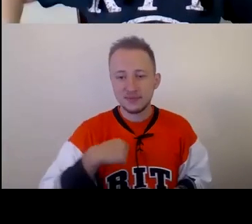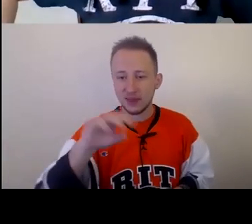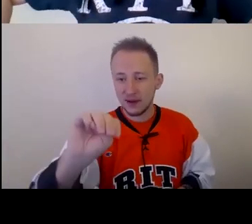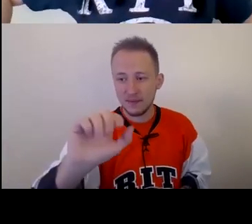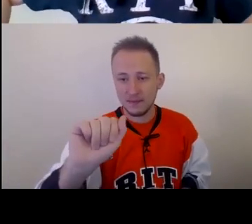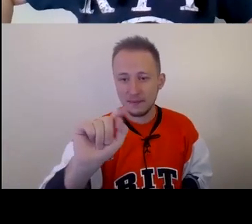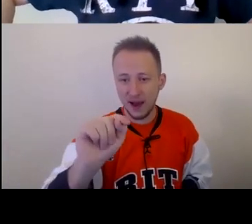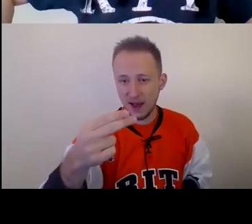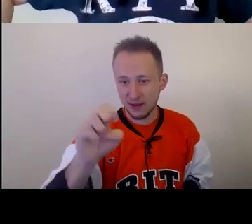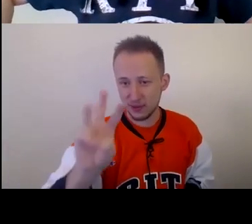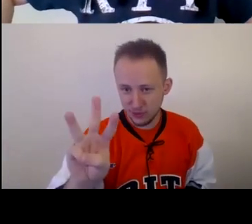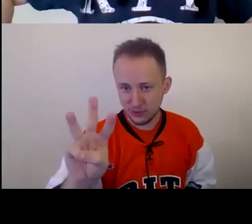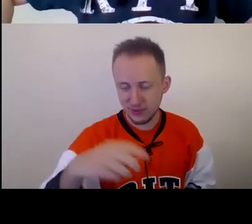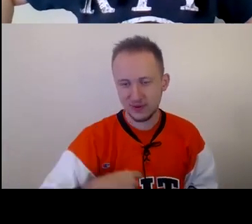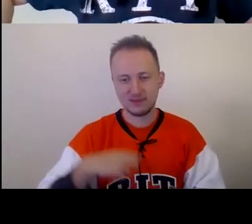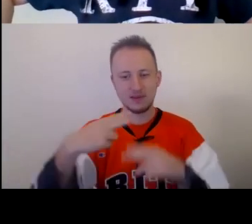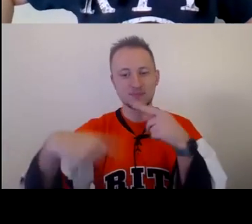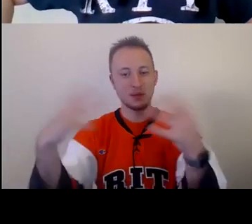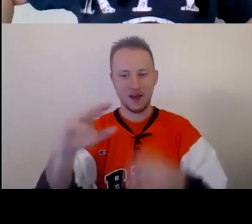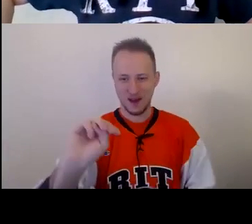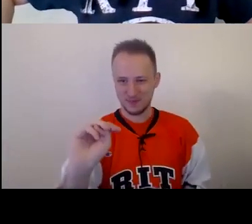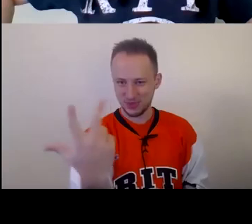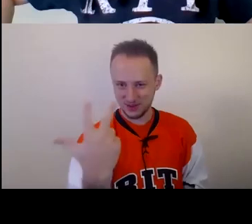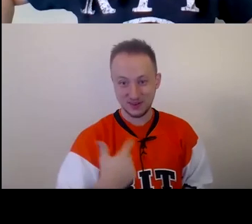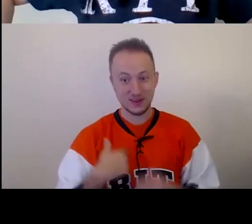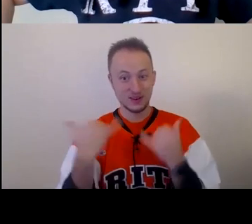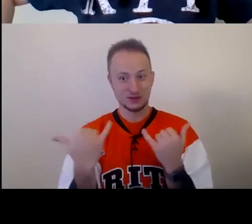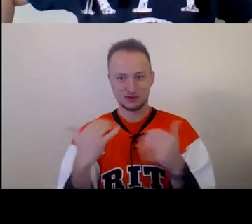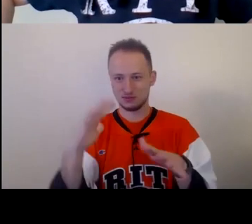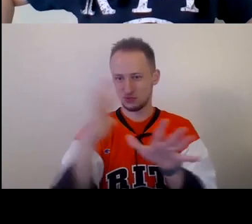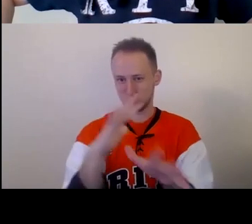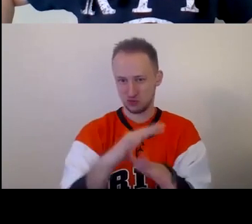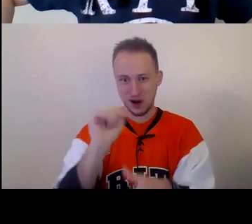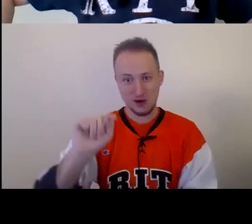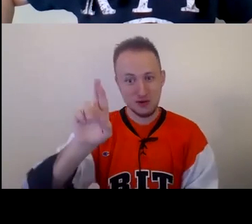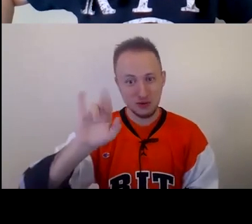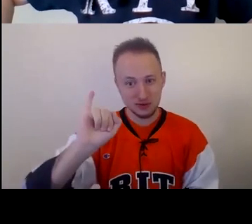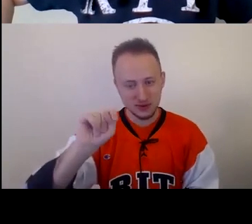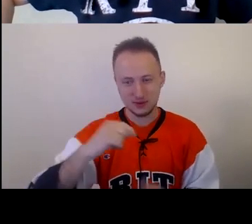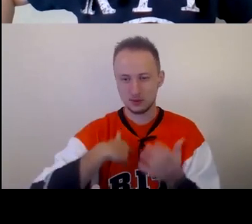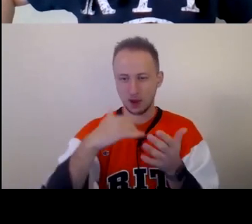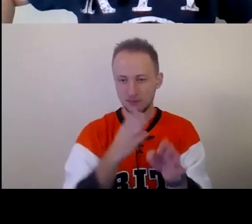Matt: Hello, I am Matthew, currently a senior at RIT